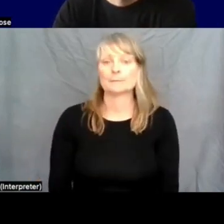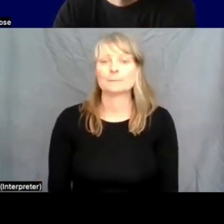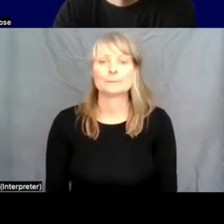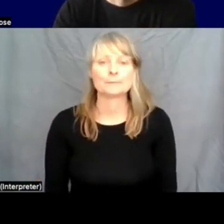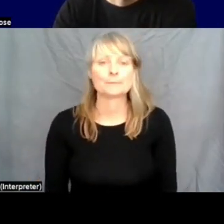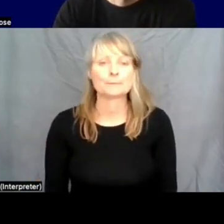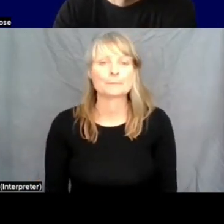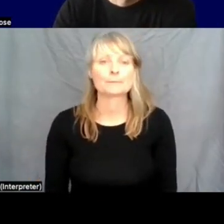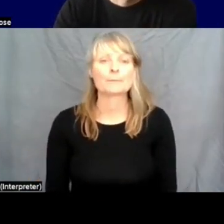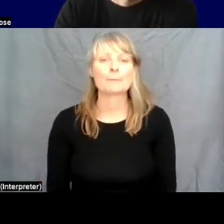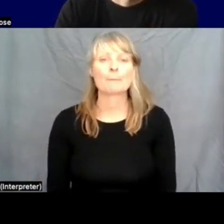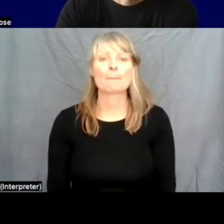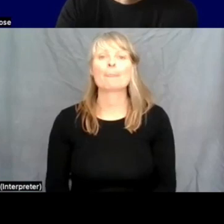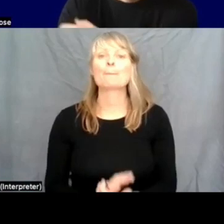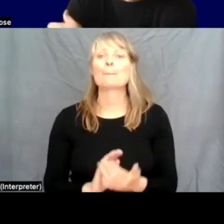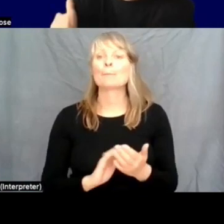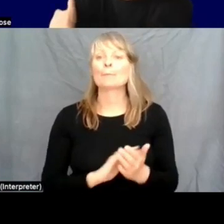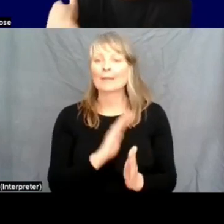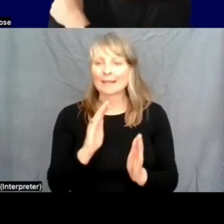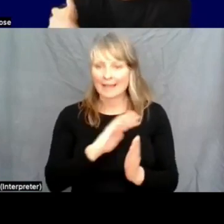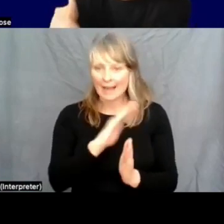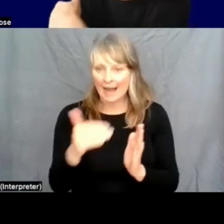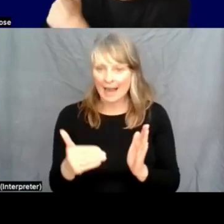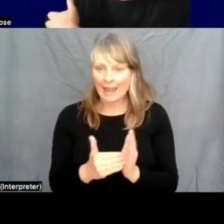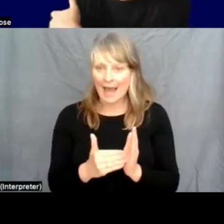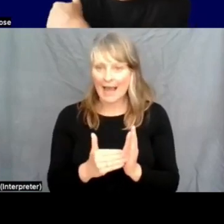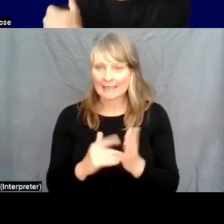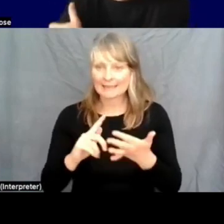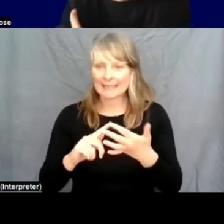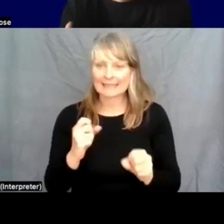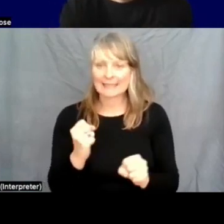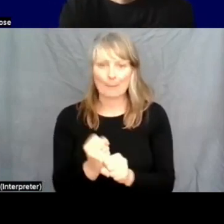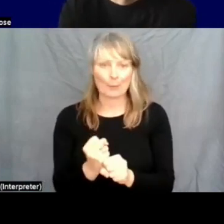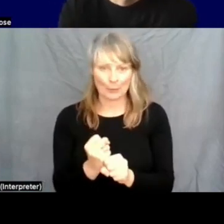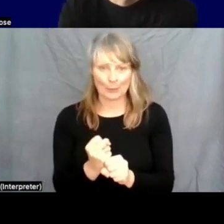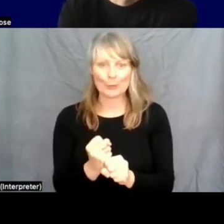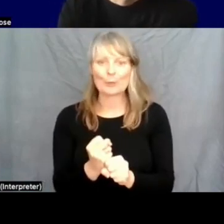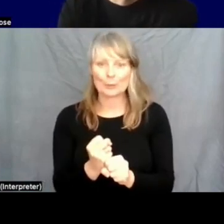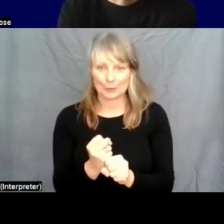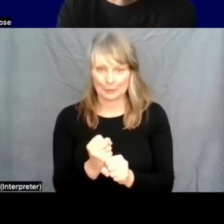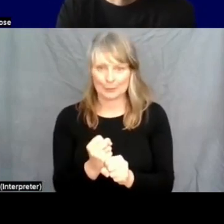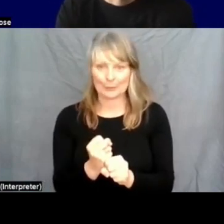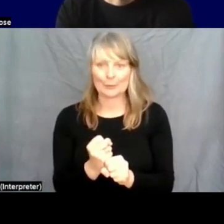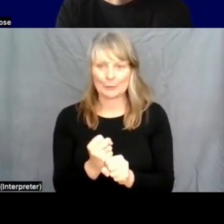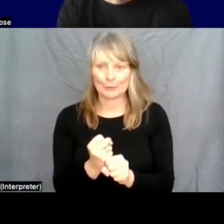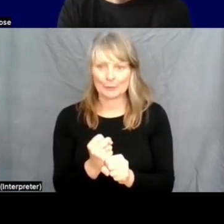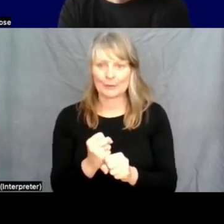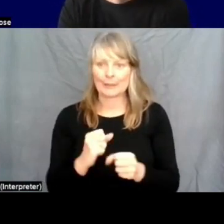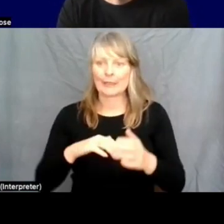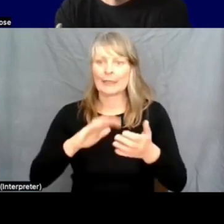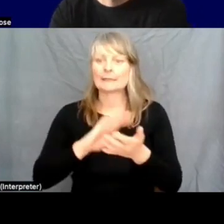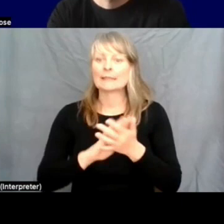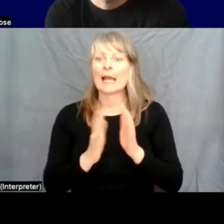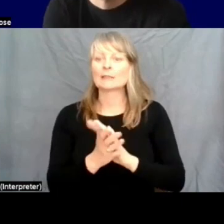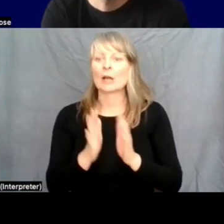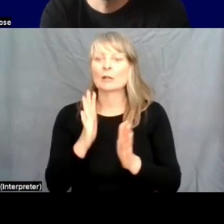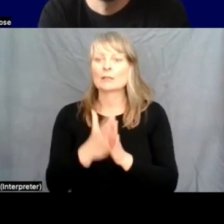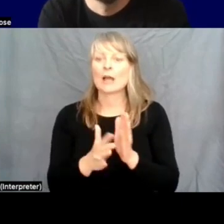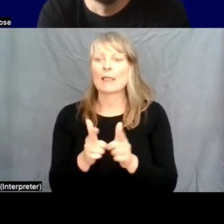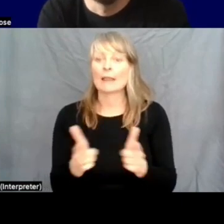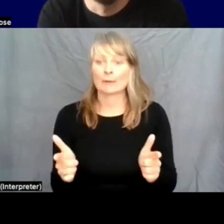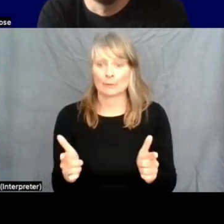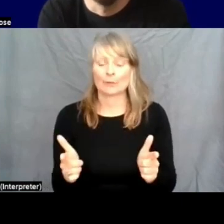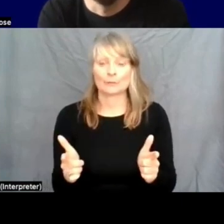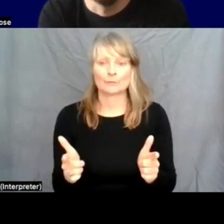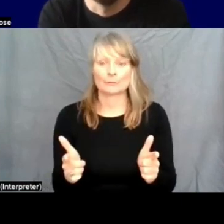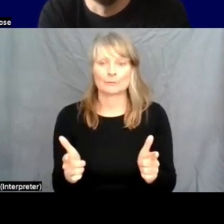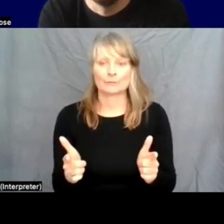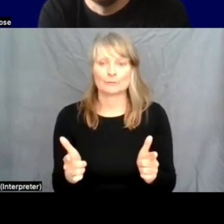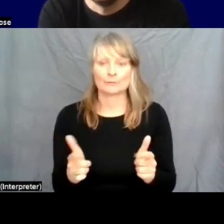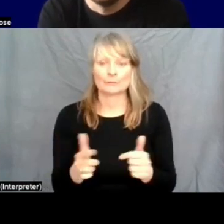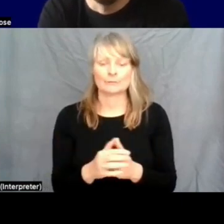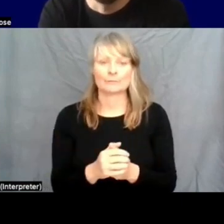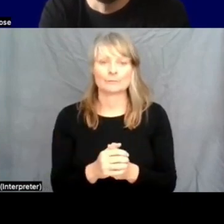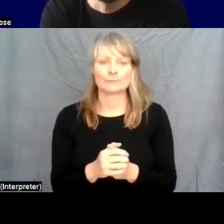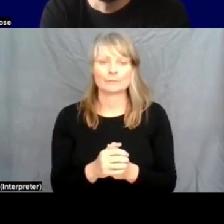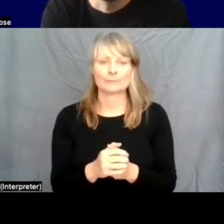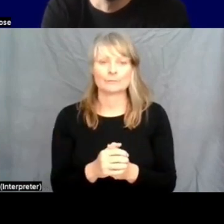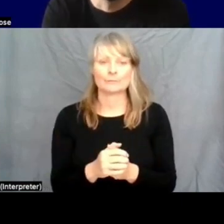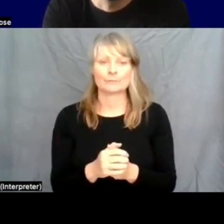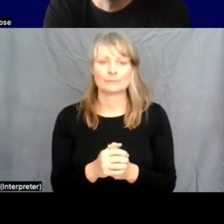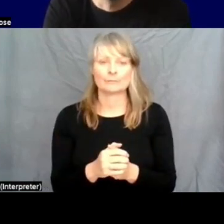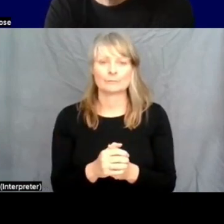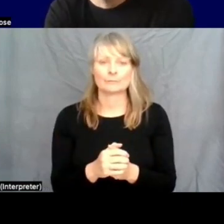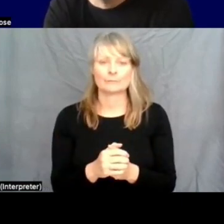Then finally, my final example of tactile sign language. I'm really appreciative - this is